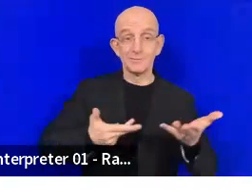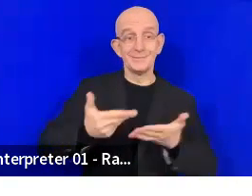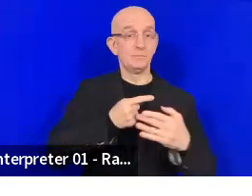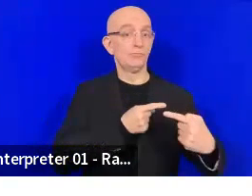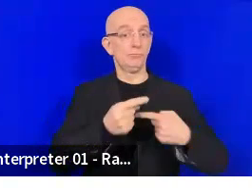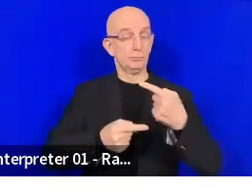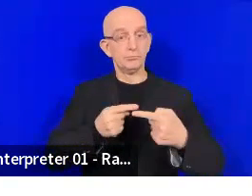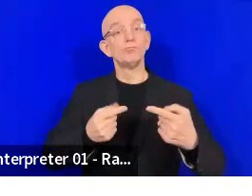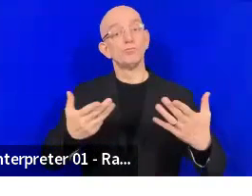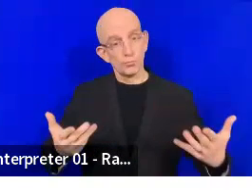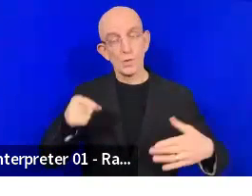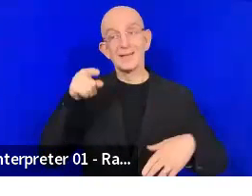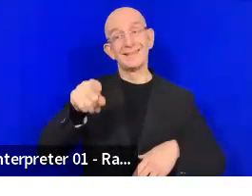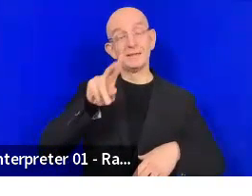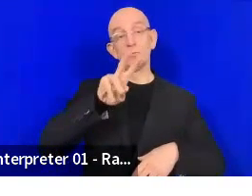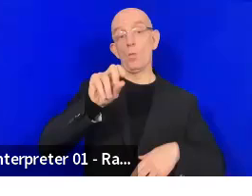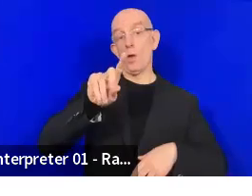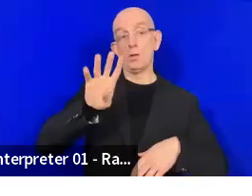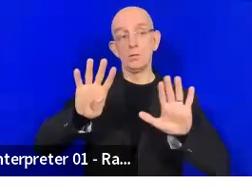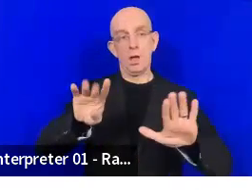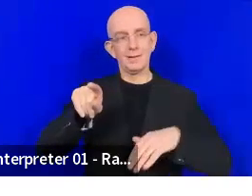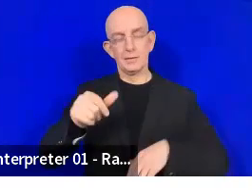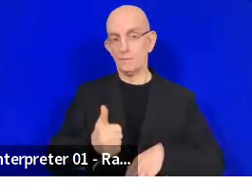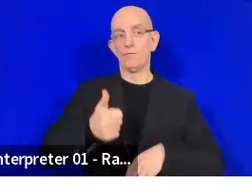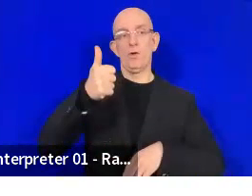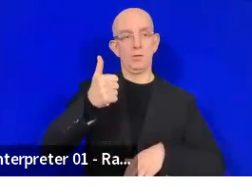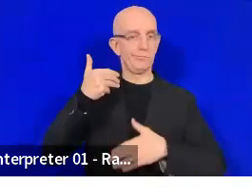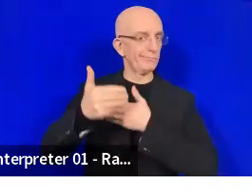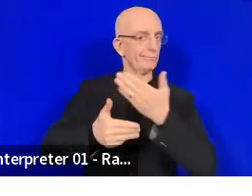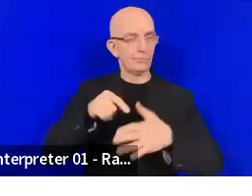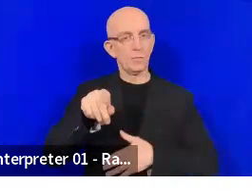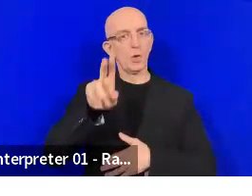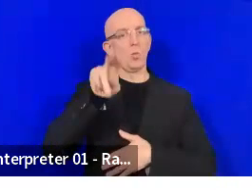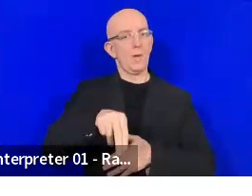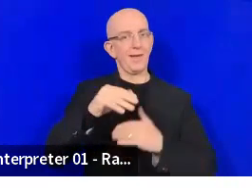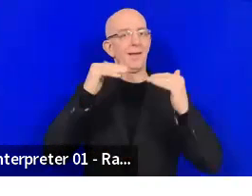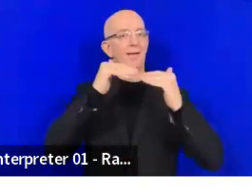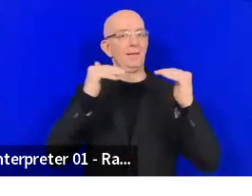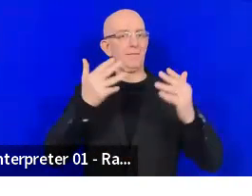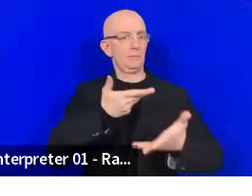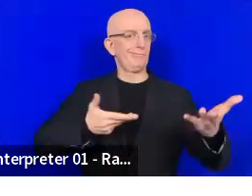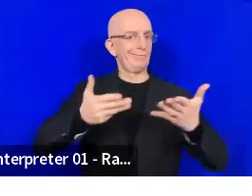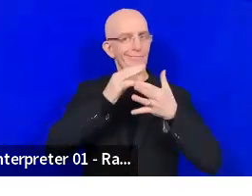key asks and priority areas for UHC advocates to rally around was helpful.